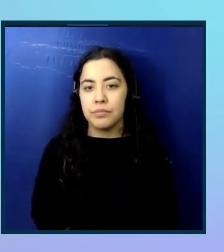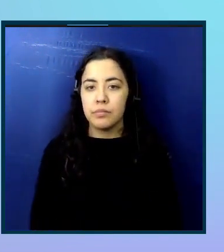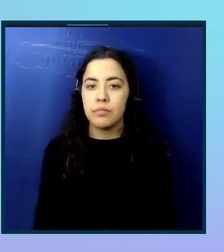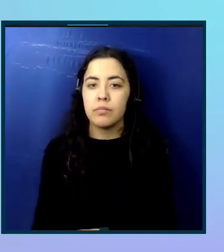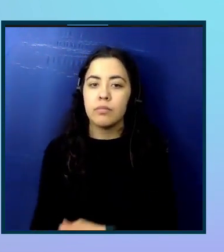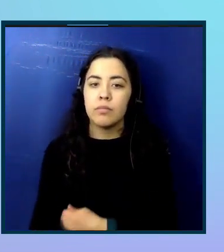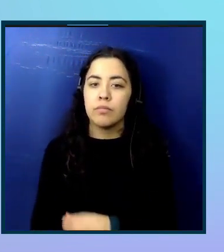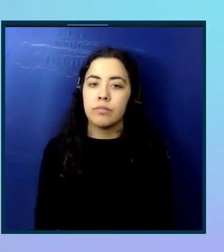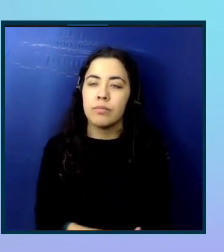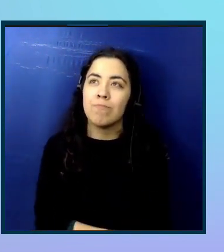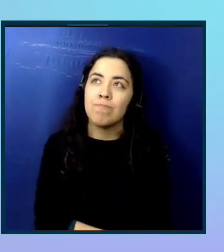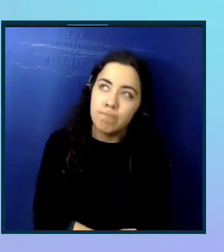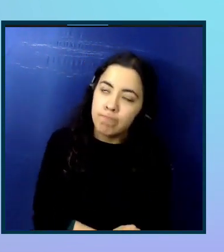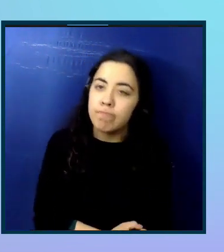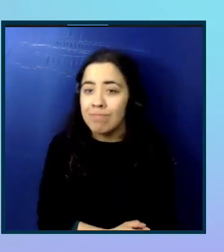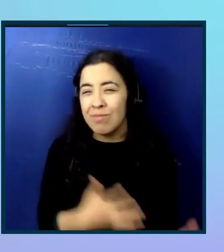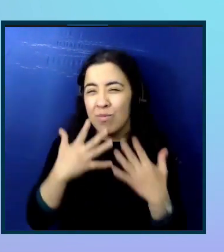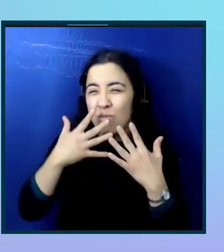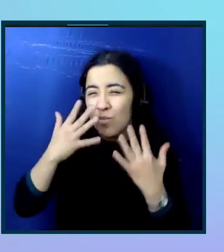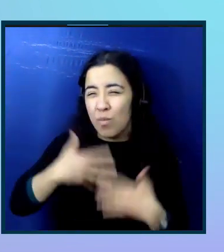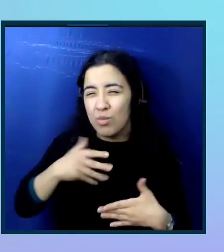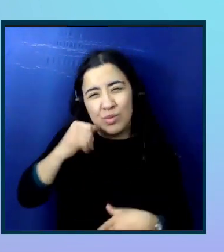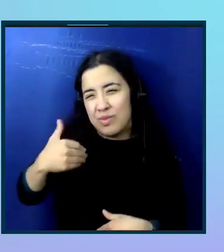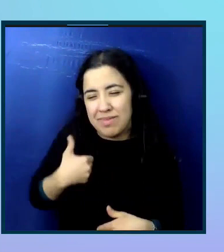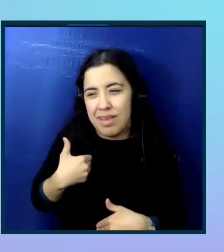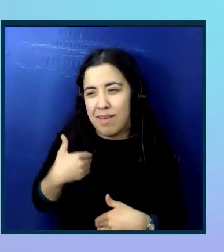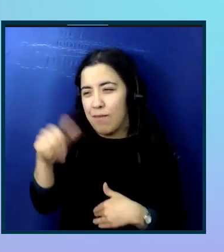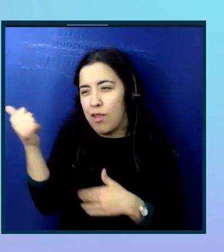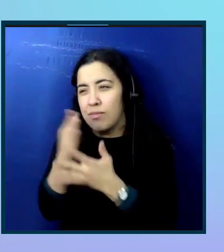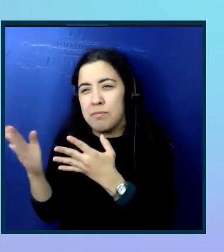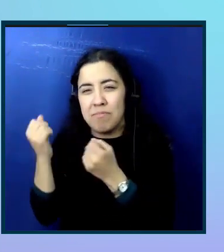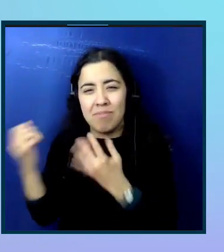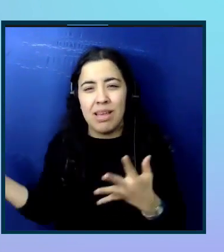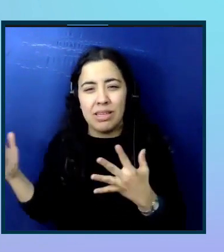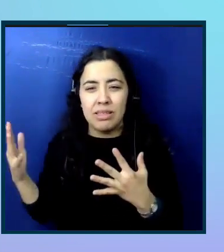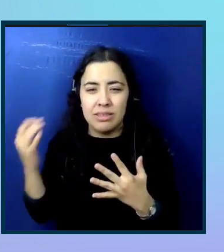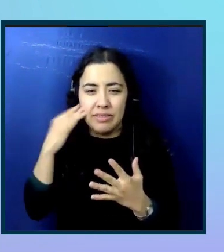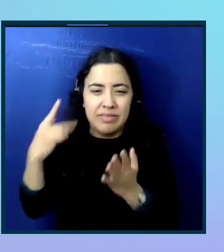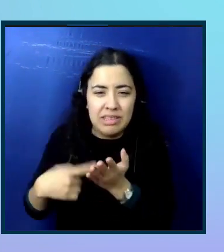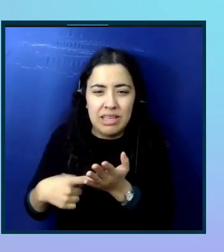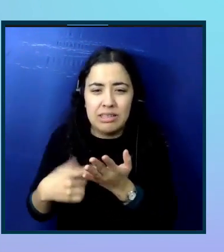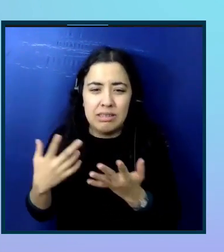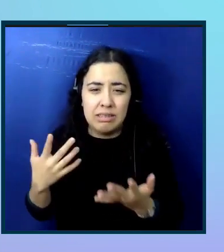Well, unfortunately there's not. When it talks about bringing all this together, there's not.